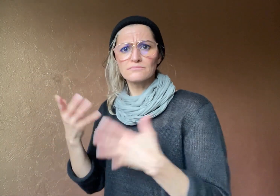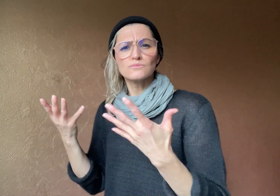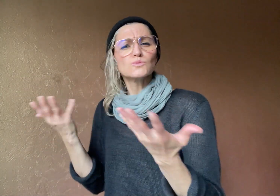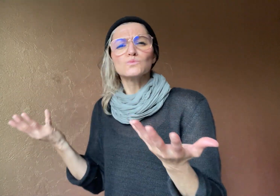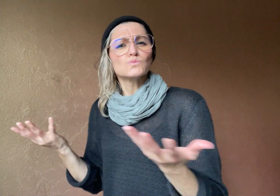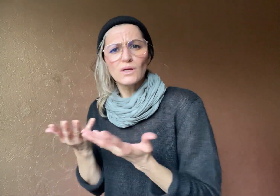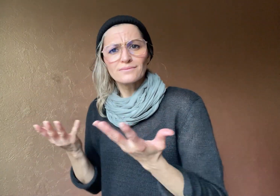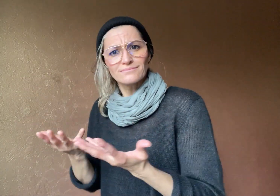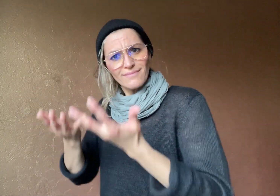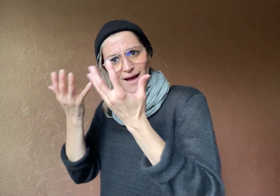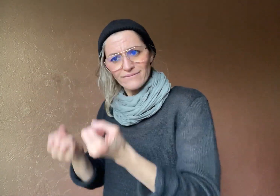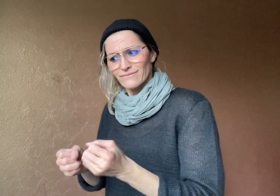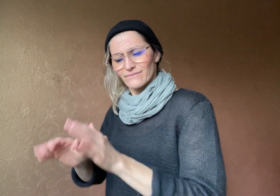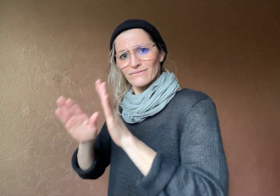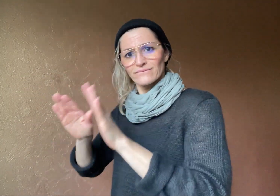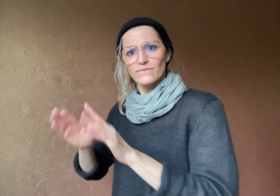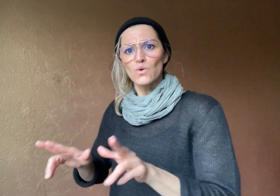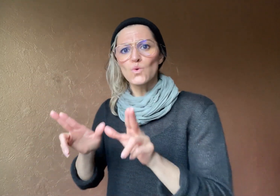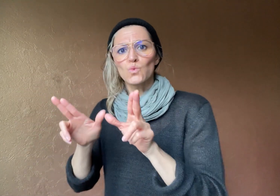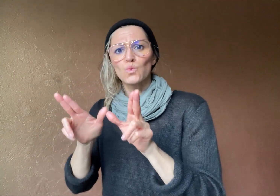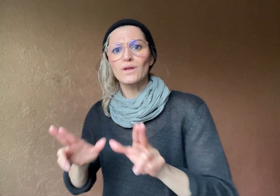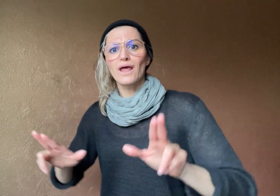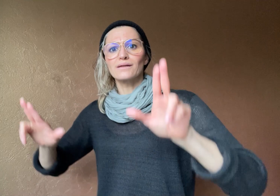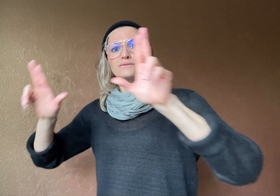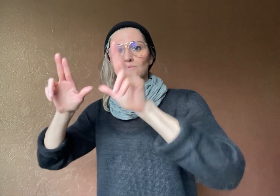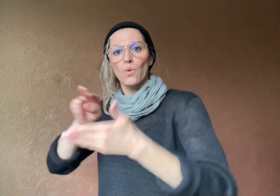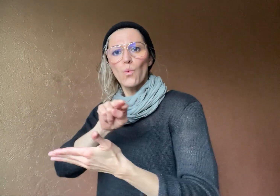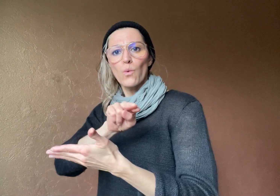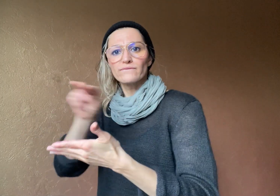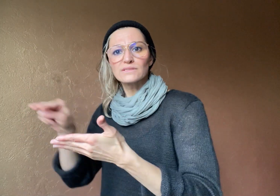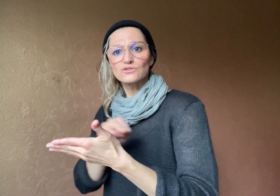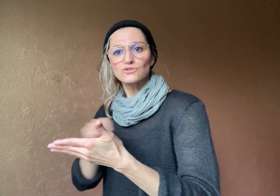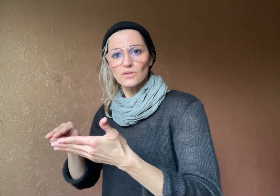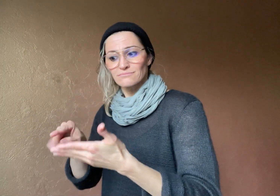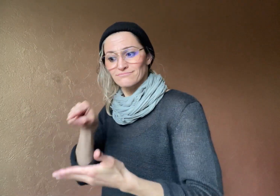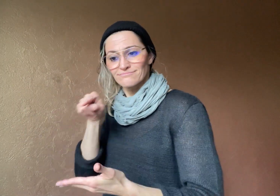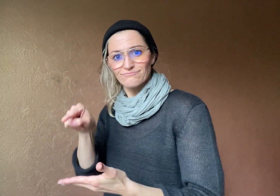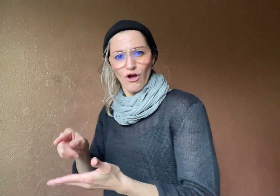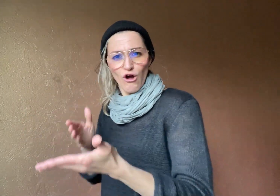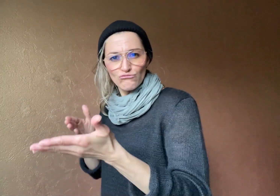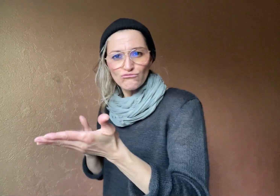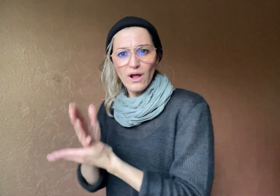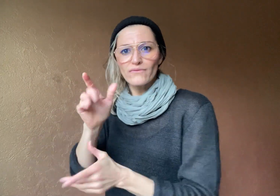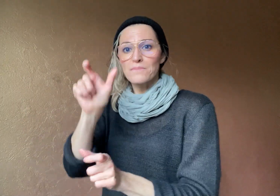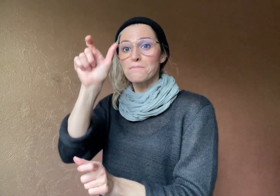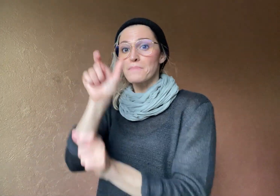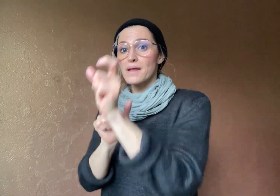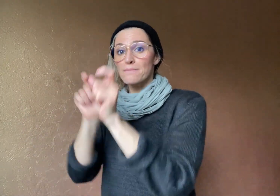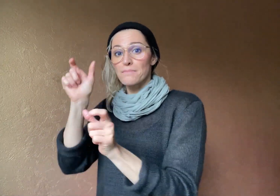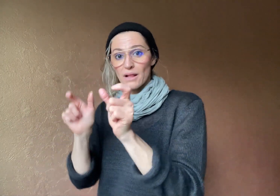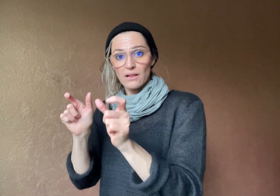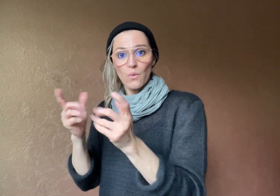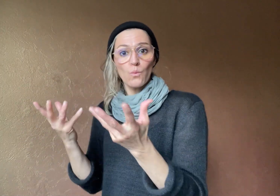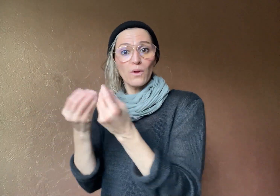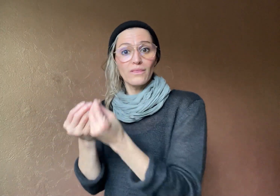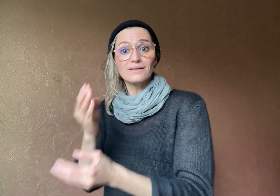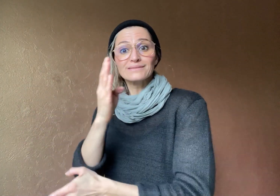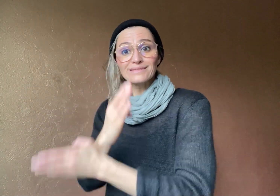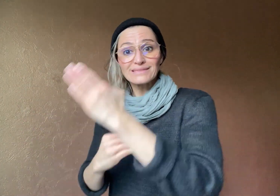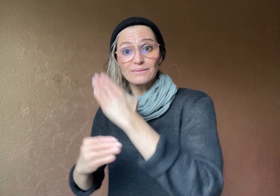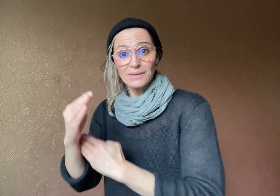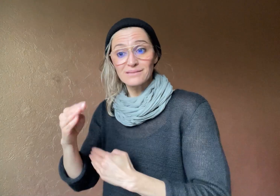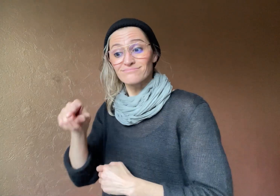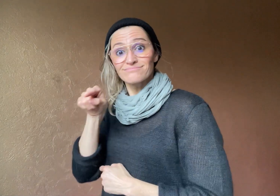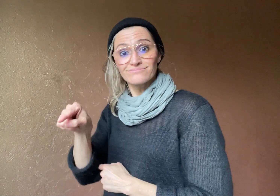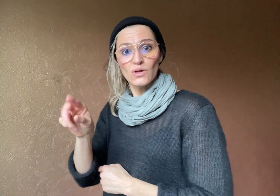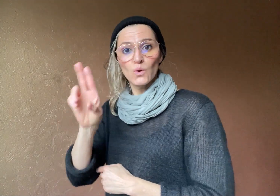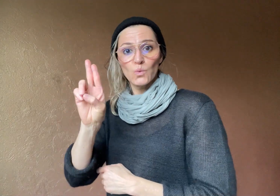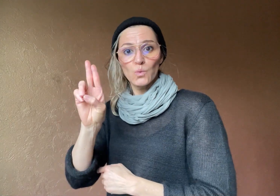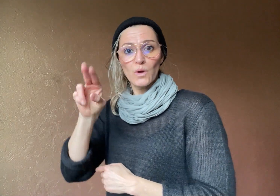Nations Convention on the Rights of Persons with Disabilities